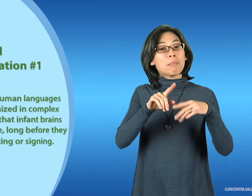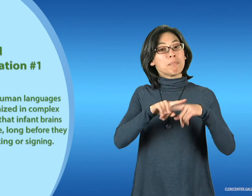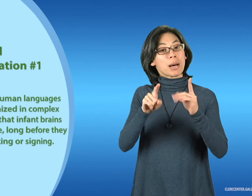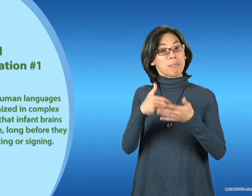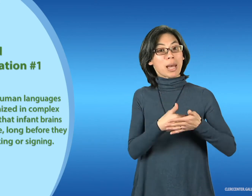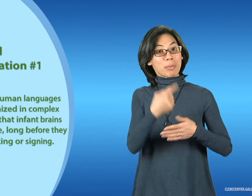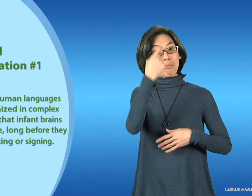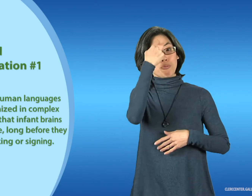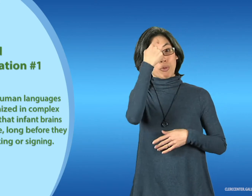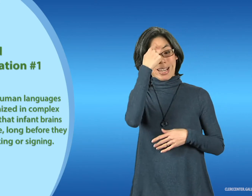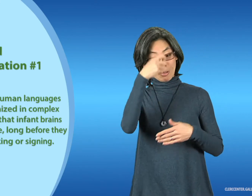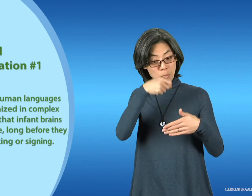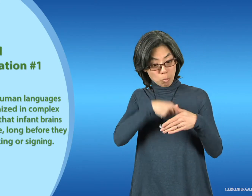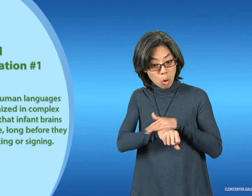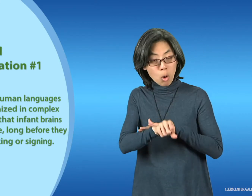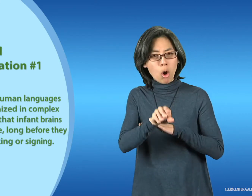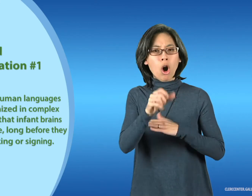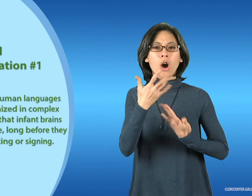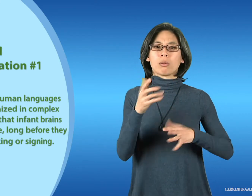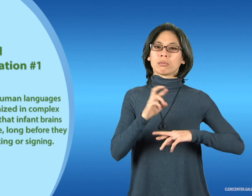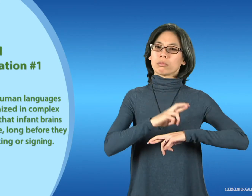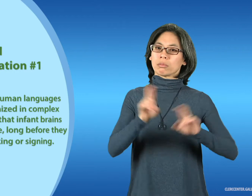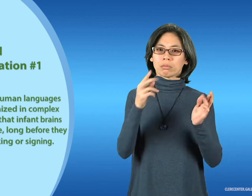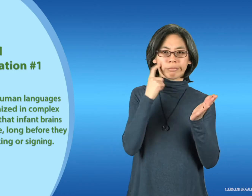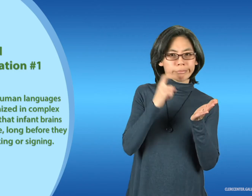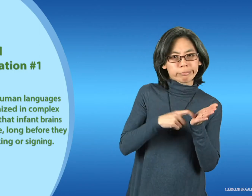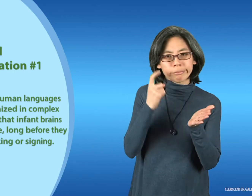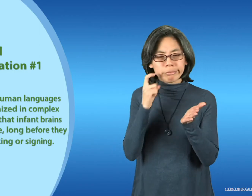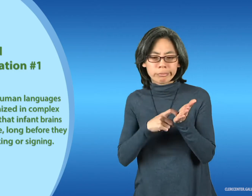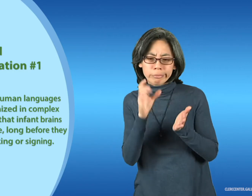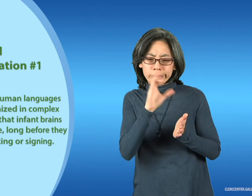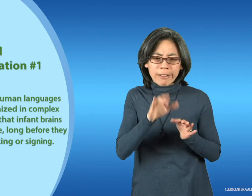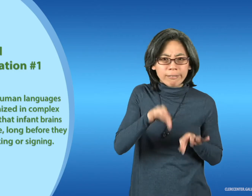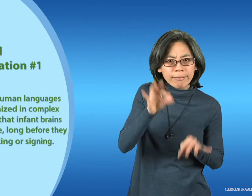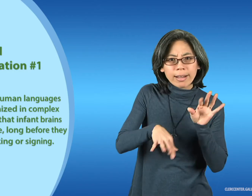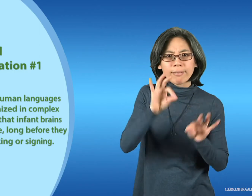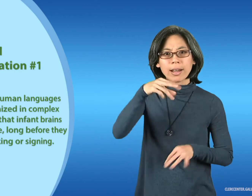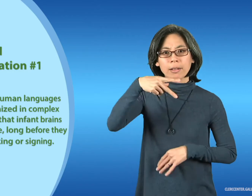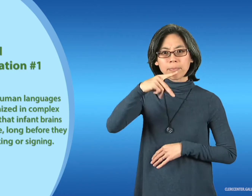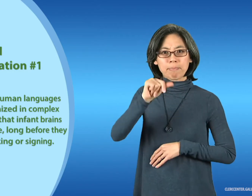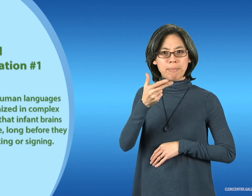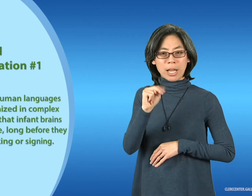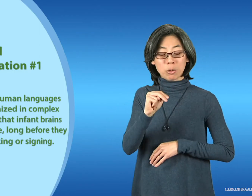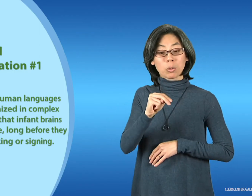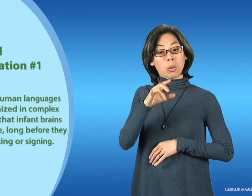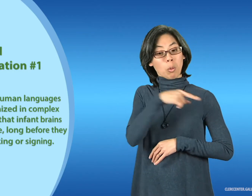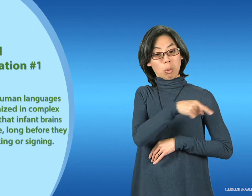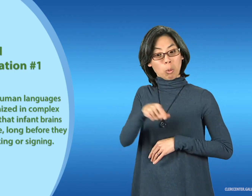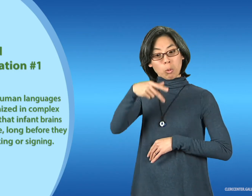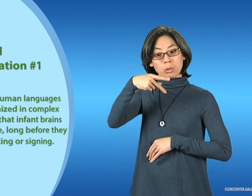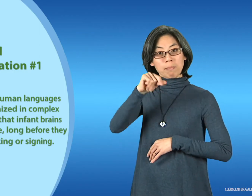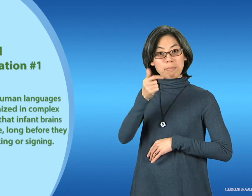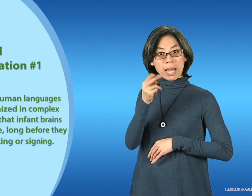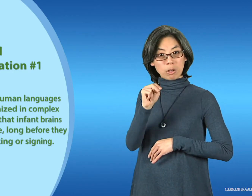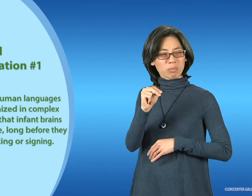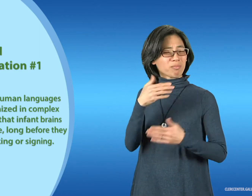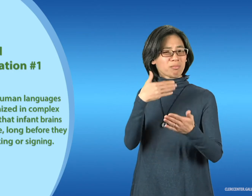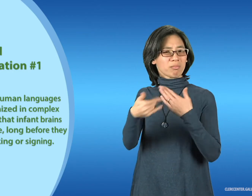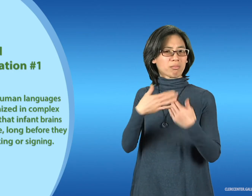But the baby's brain, once they are born, they are already able to recognize and look for those patterns. So, those patterns exist whether or not